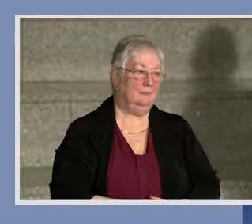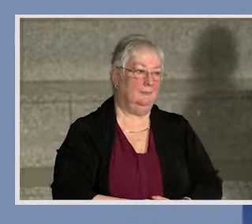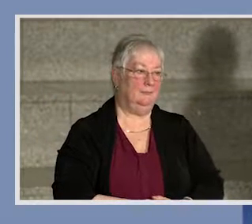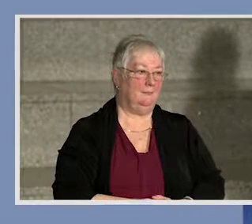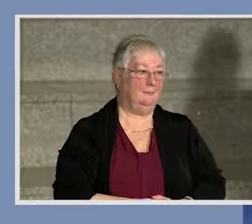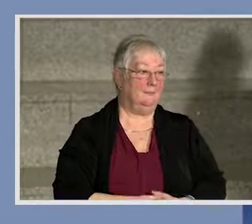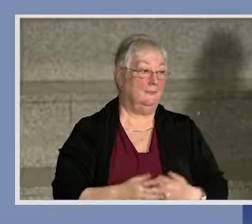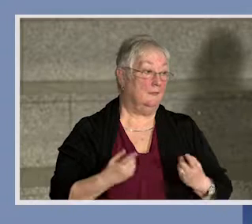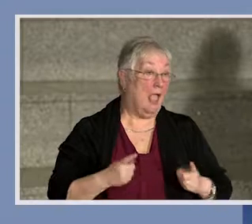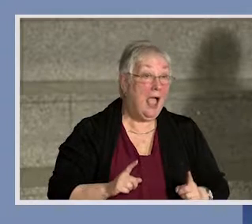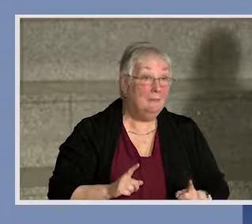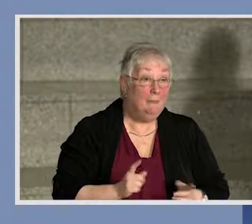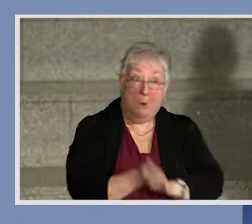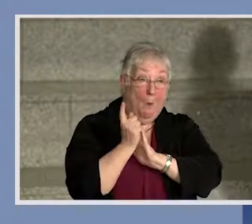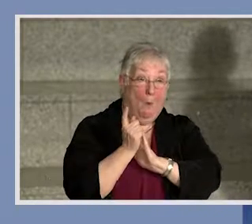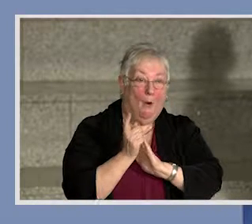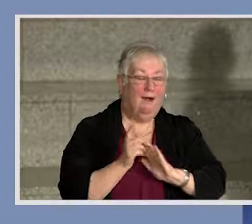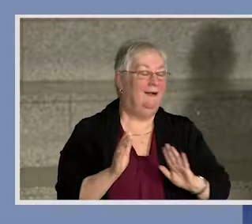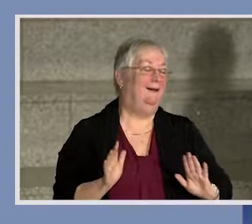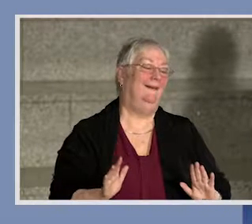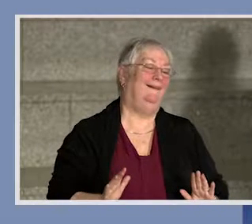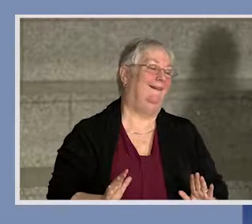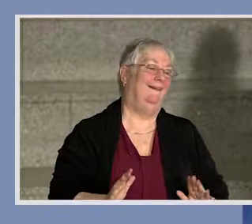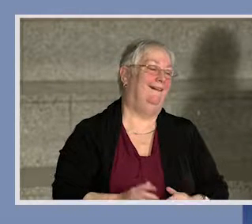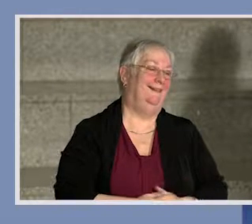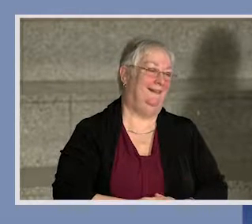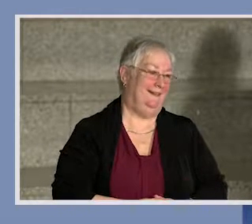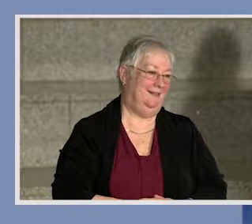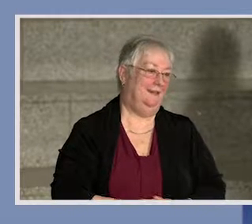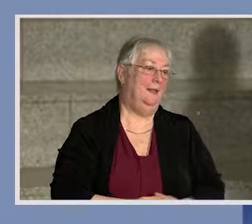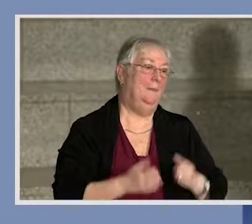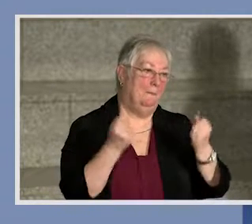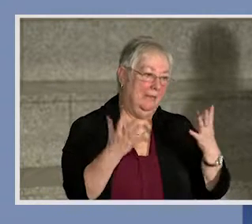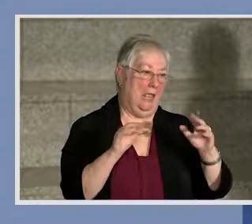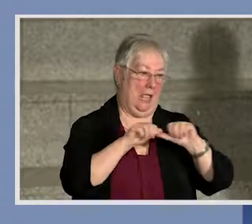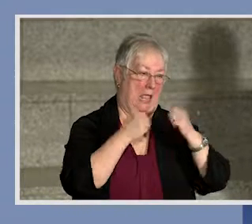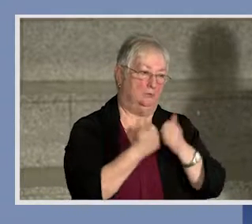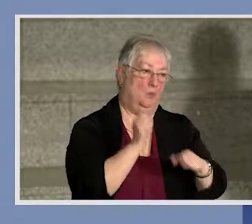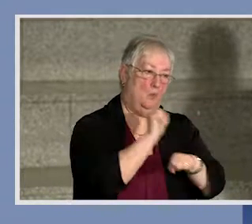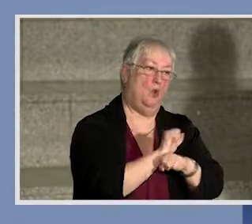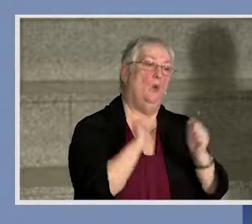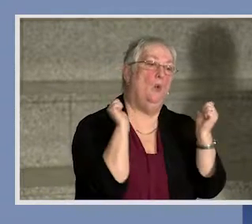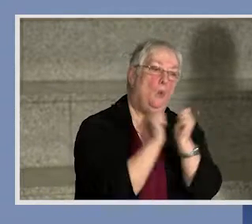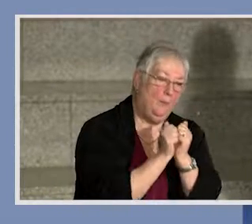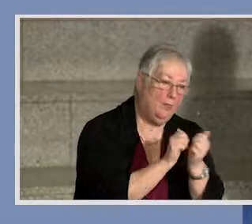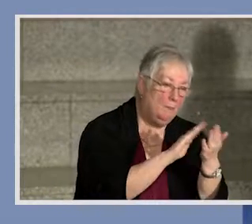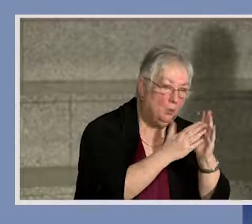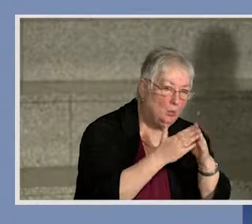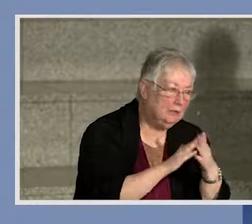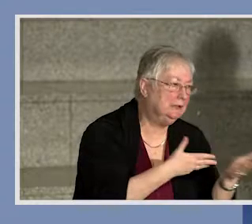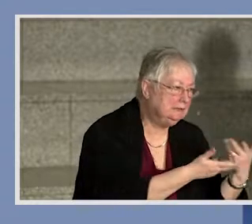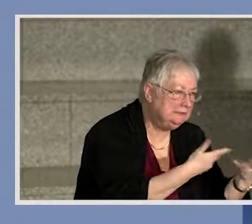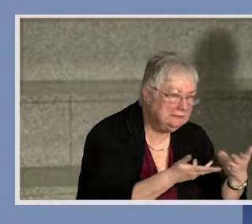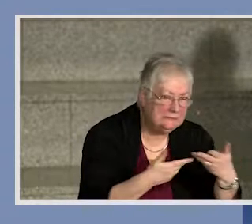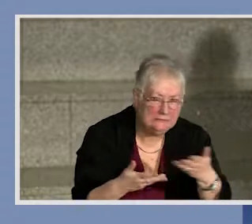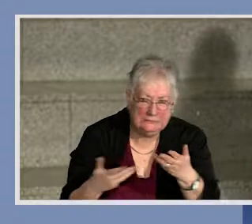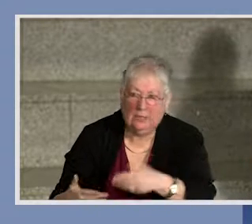AGENCIES WORKING WITH THE COMMUNITY. PUBLIC SAFETY IS A COMMUNITY-WIDE EFFORT, AND THE